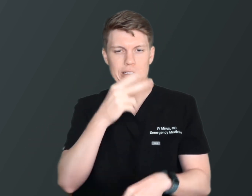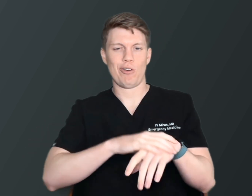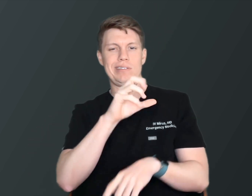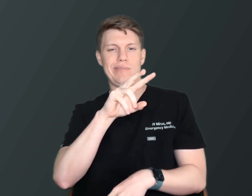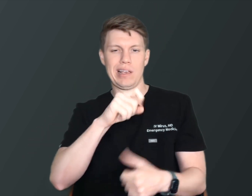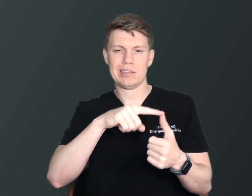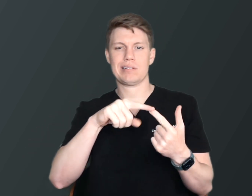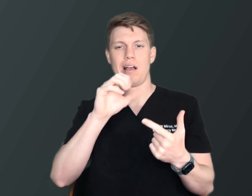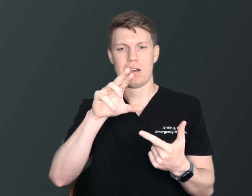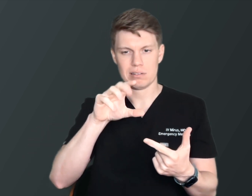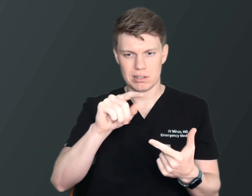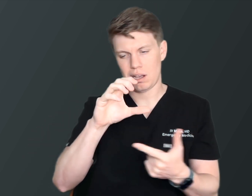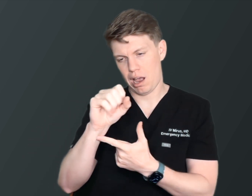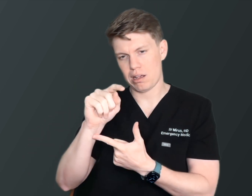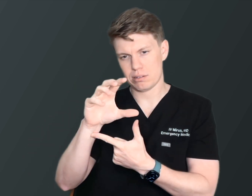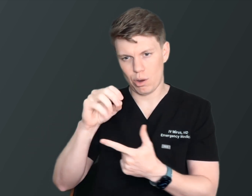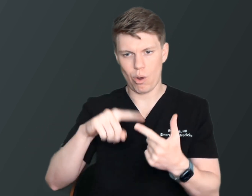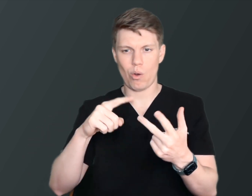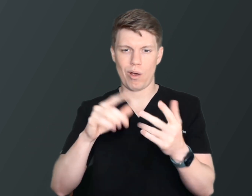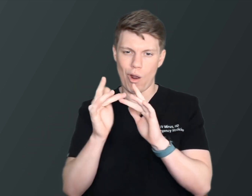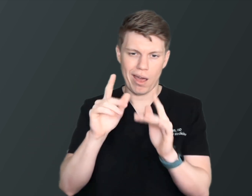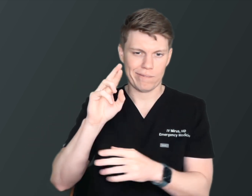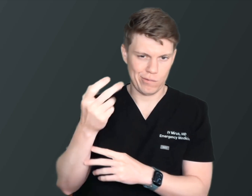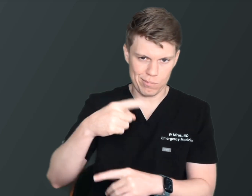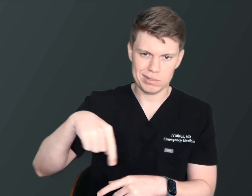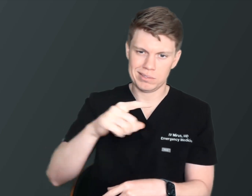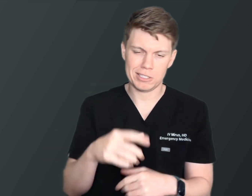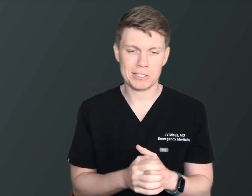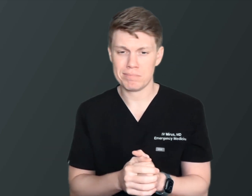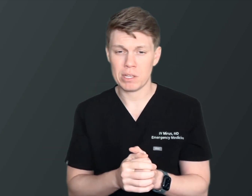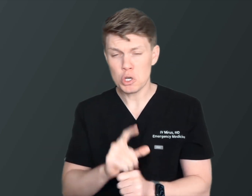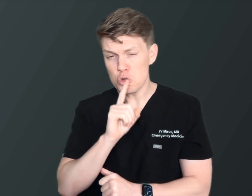You can see it on CVS, Costco, and online pharmacies.